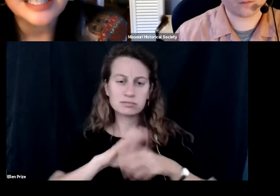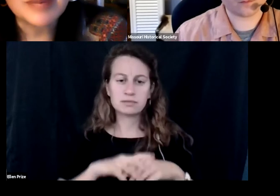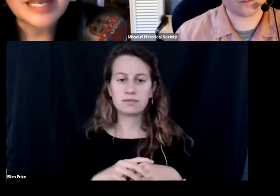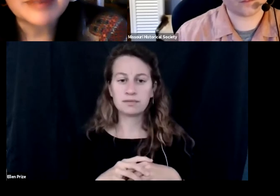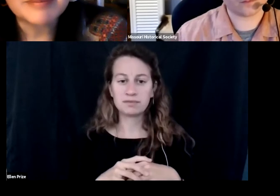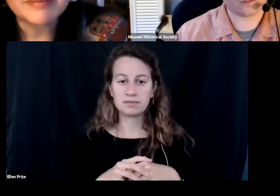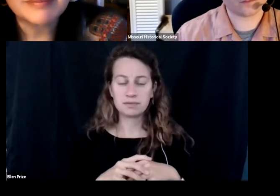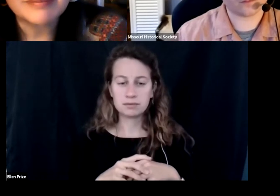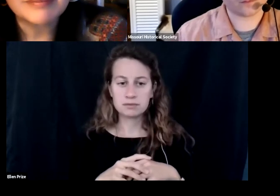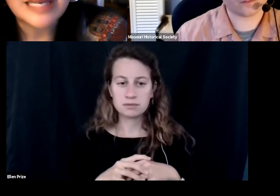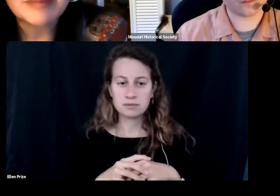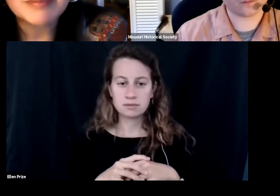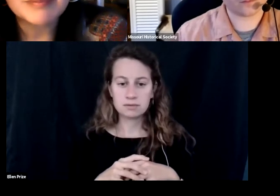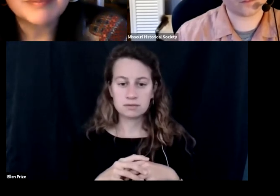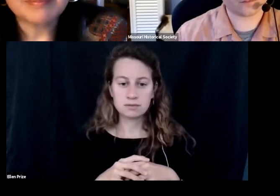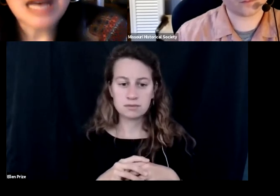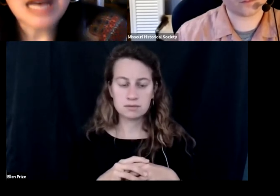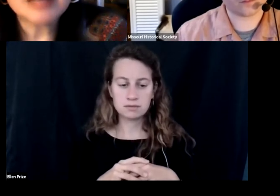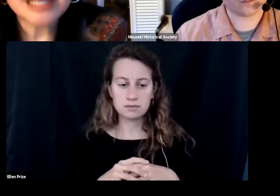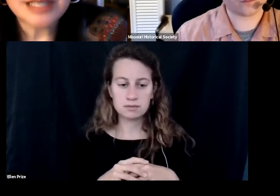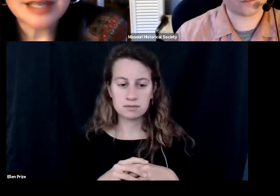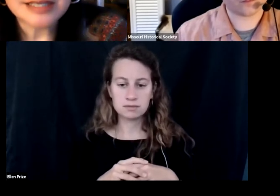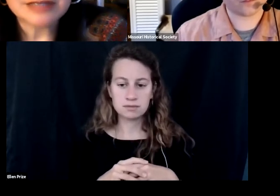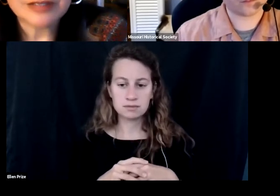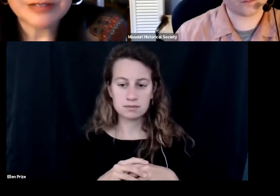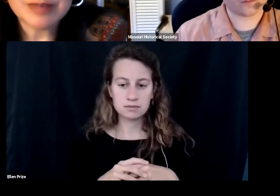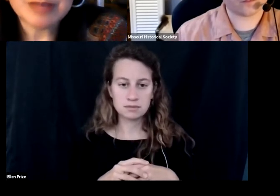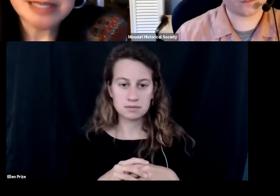So you mentioned this story of stopping on the train and